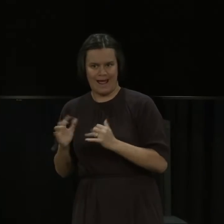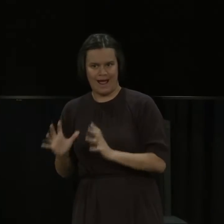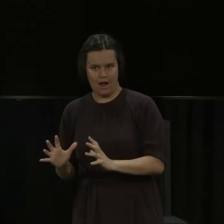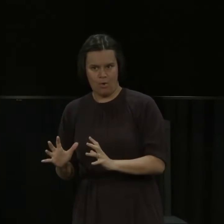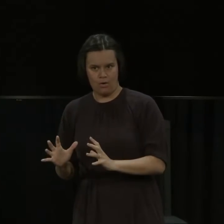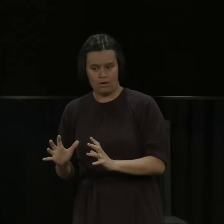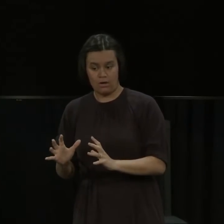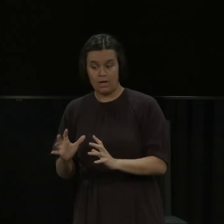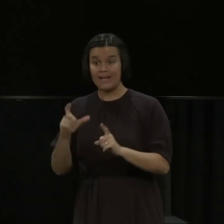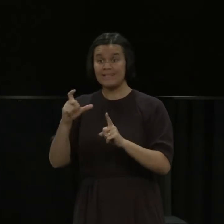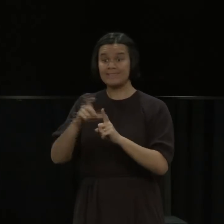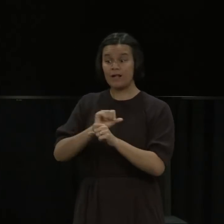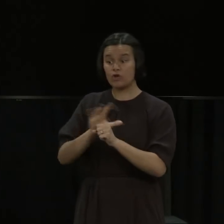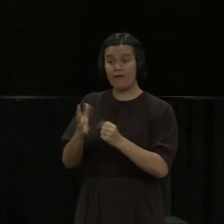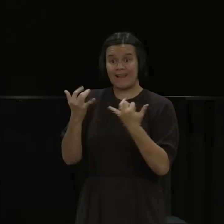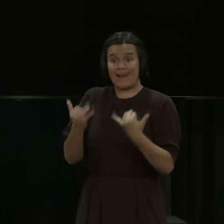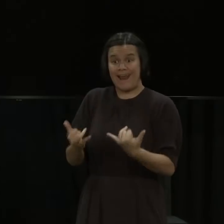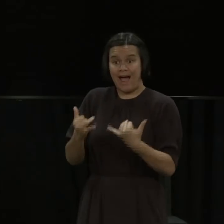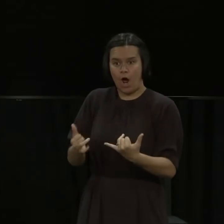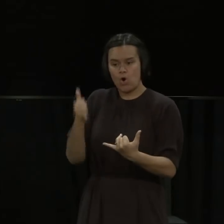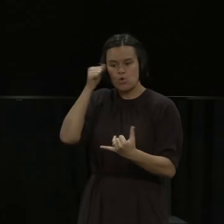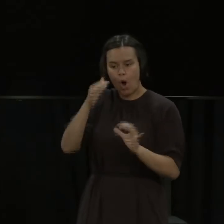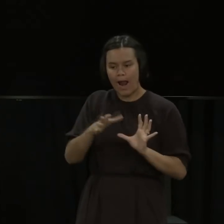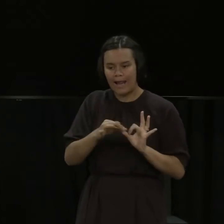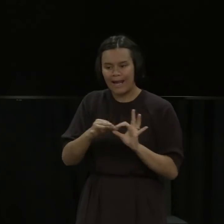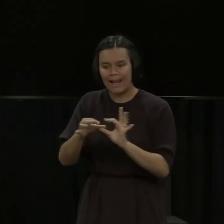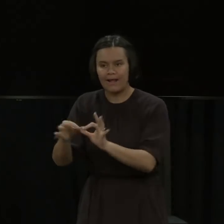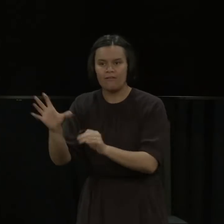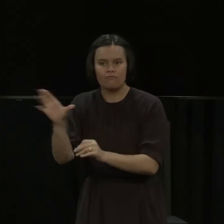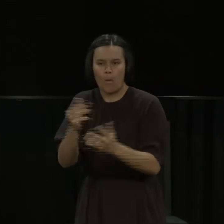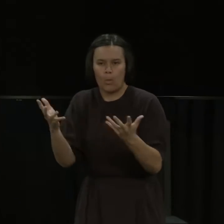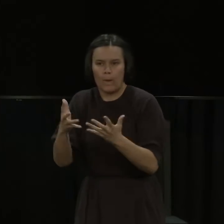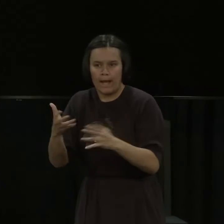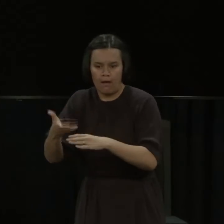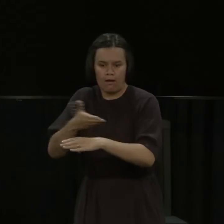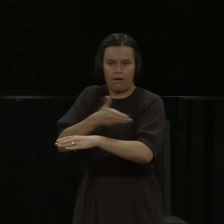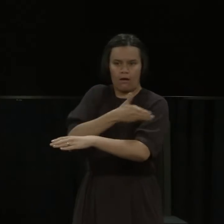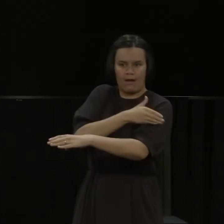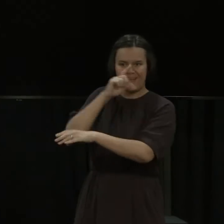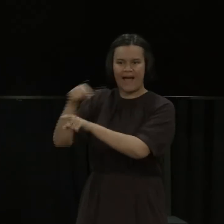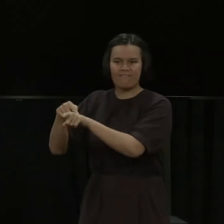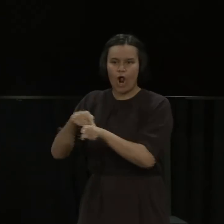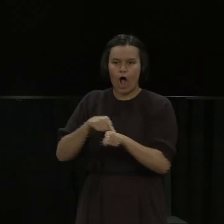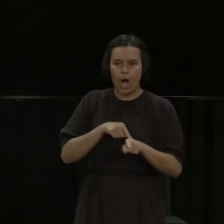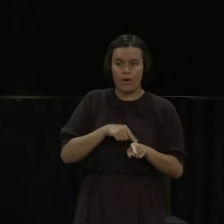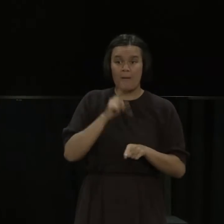vaccinated. They are different from the cases we see arising in the